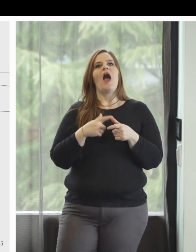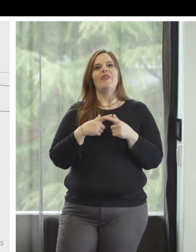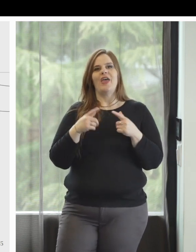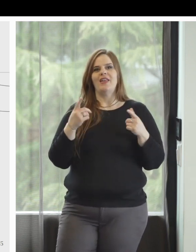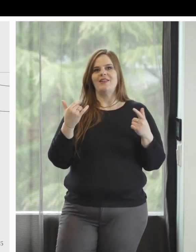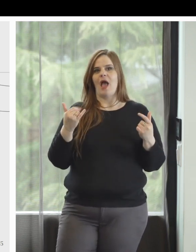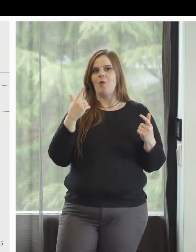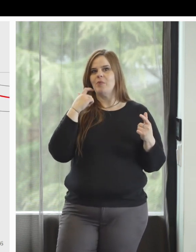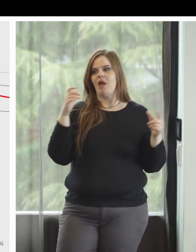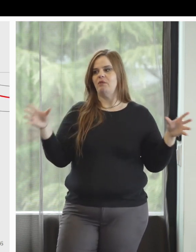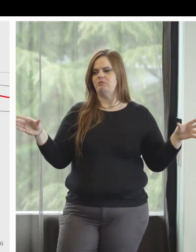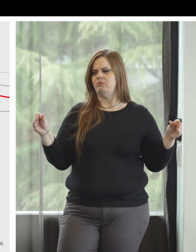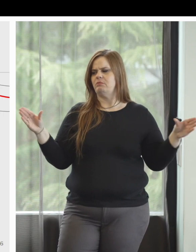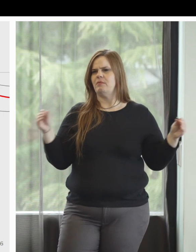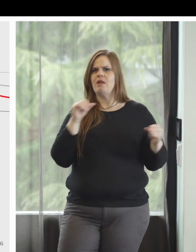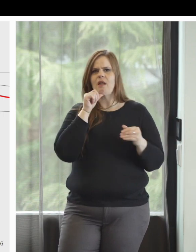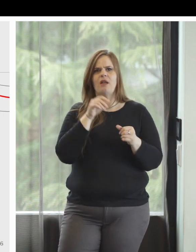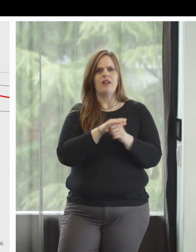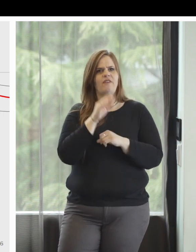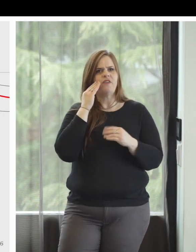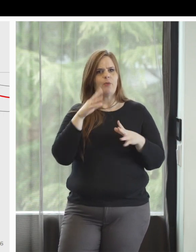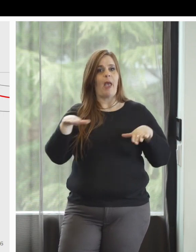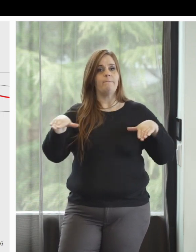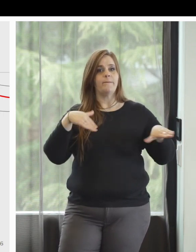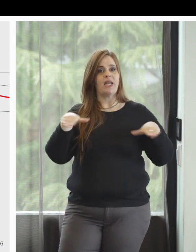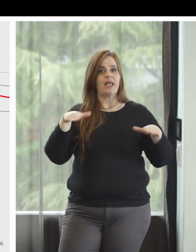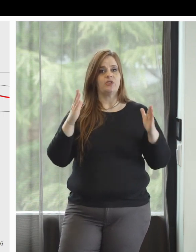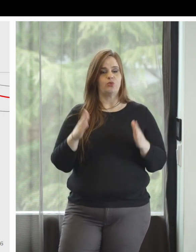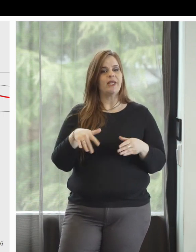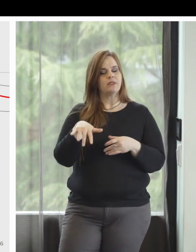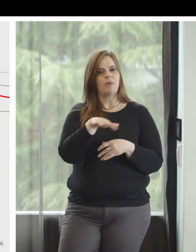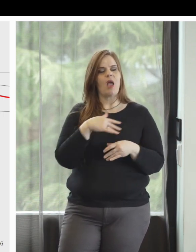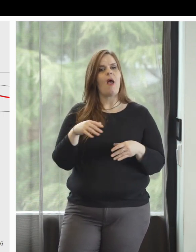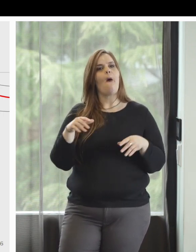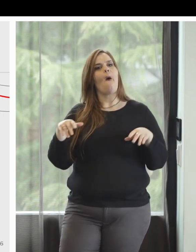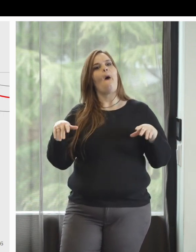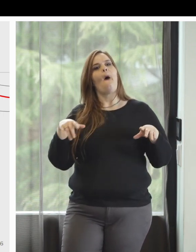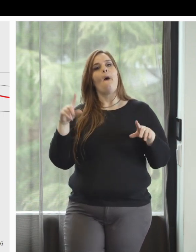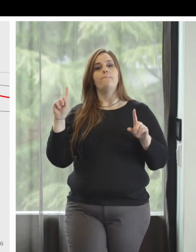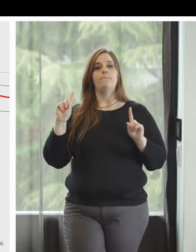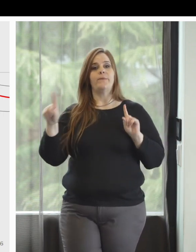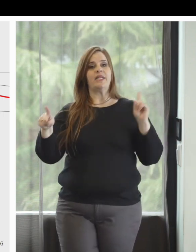spaces, pedestrians have been modeled by